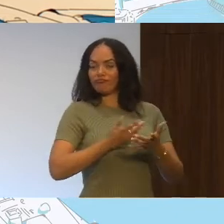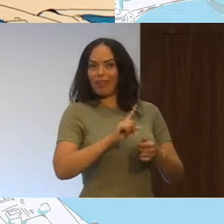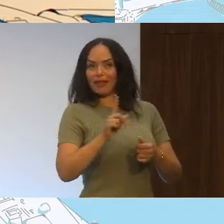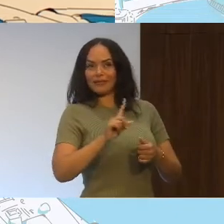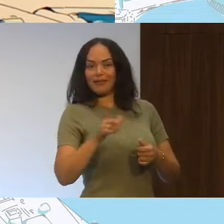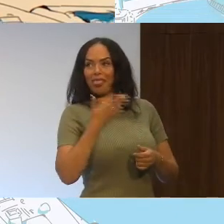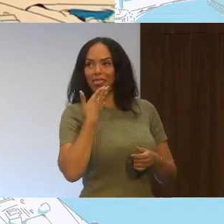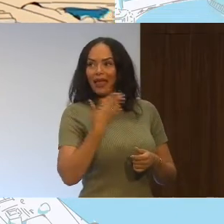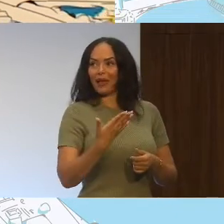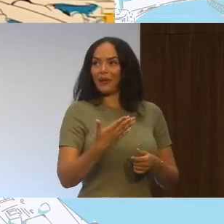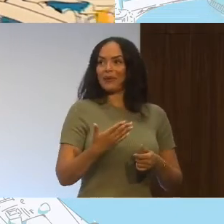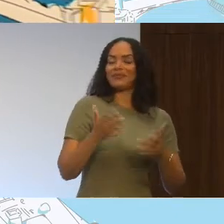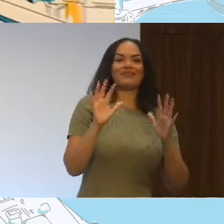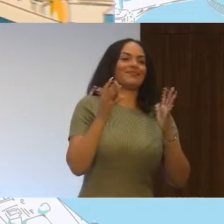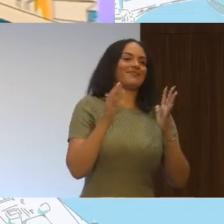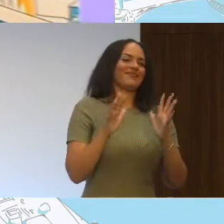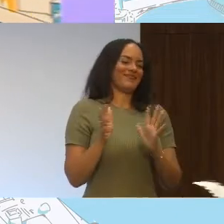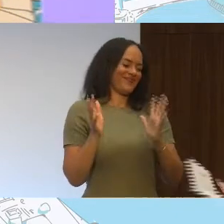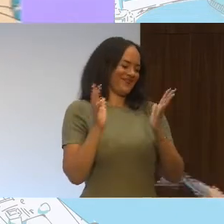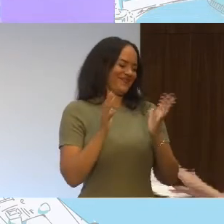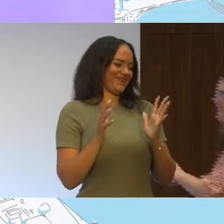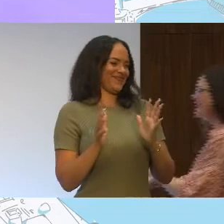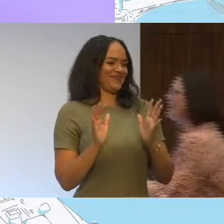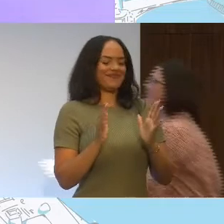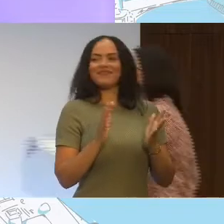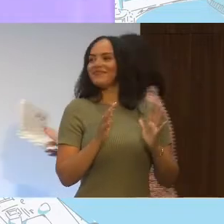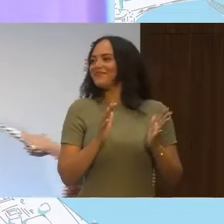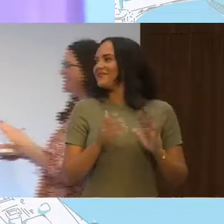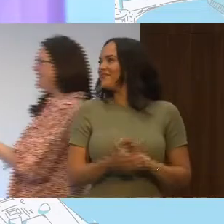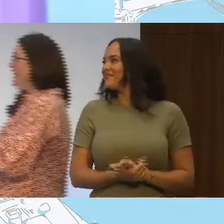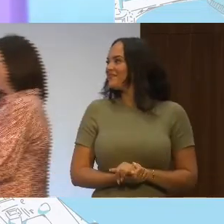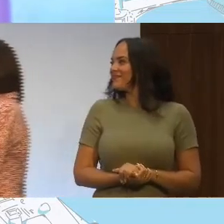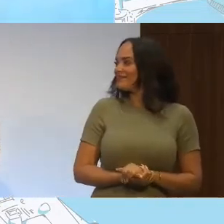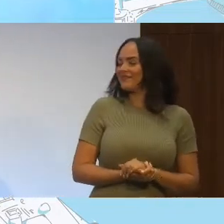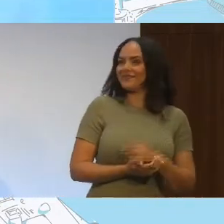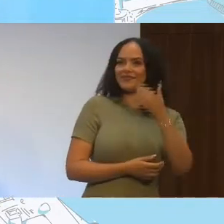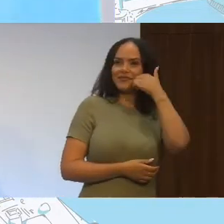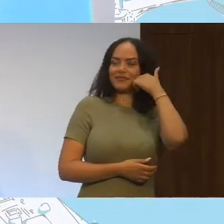Again. Thank you.